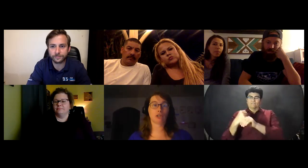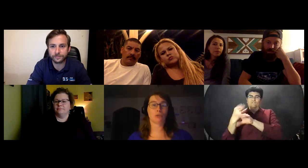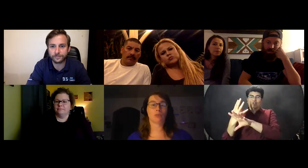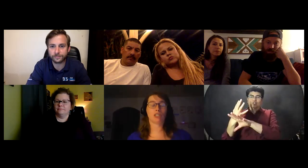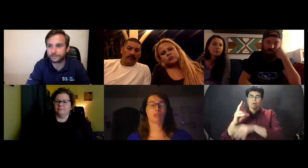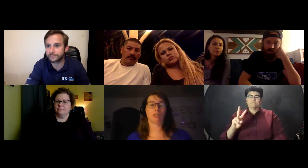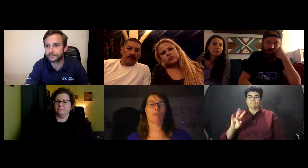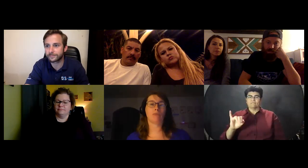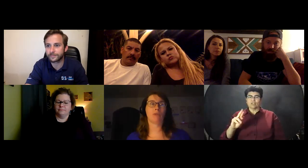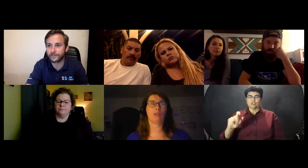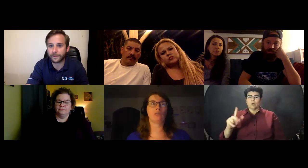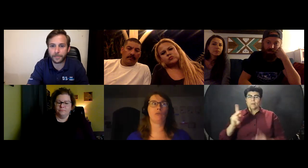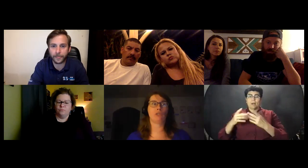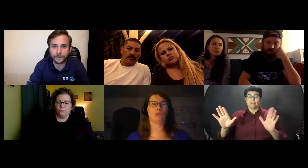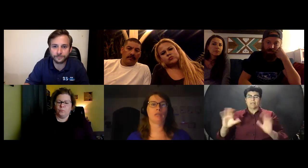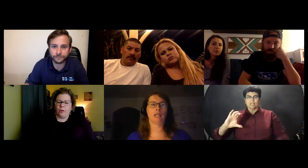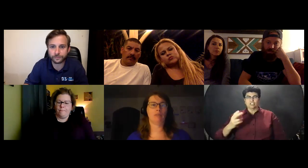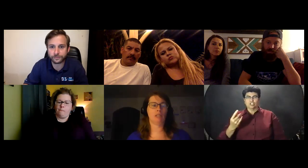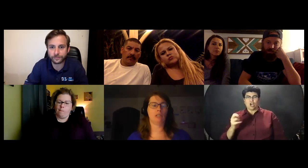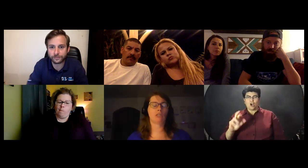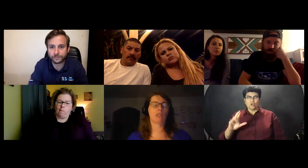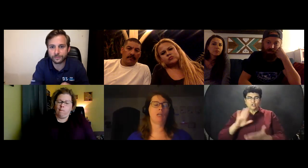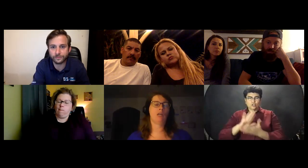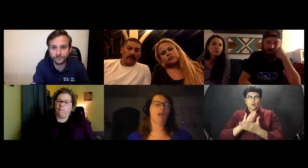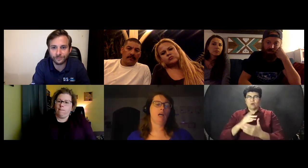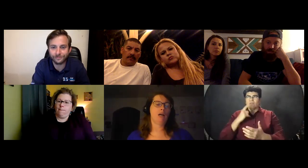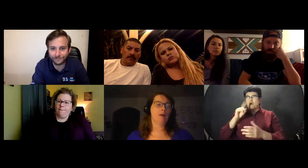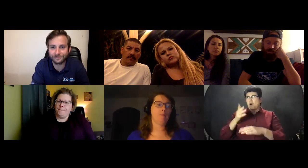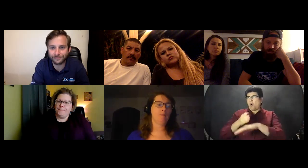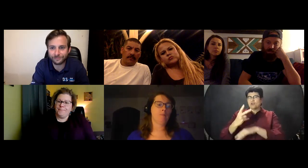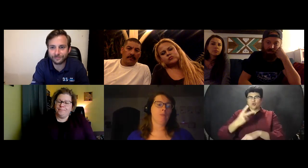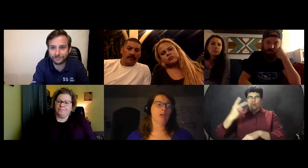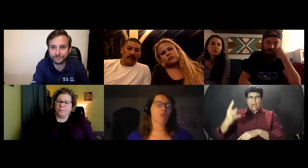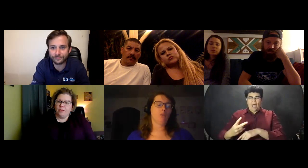which she's been in for a little over two and a half